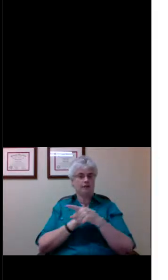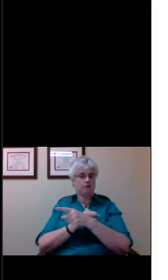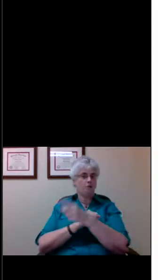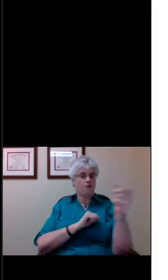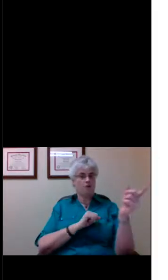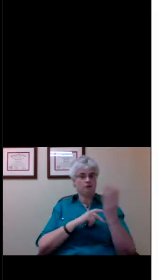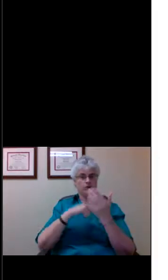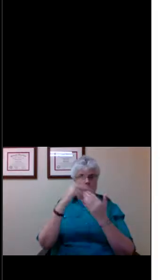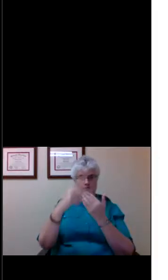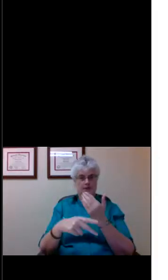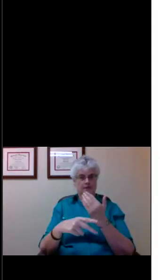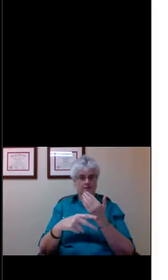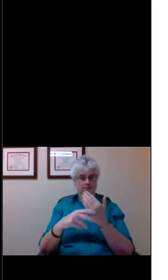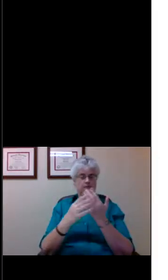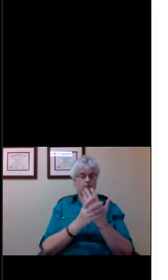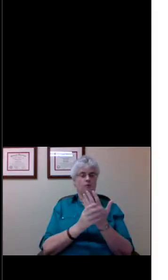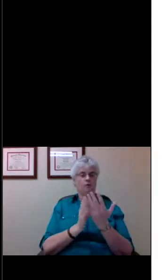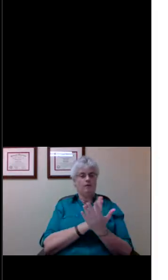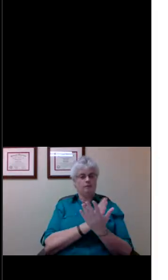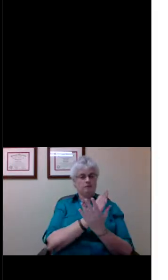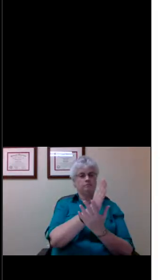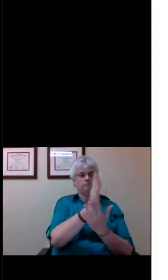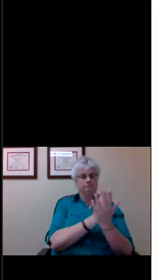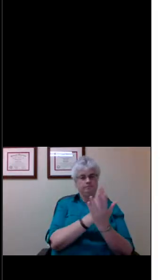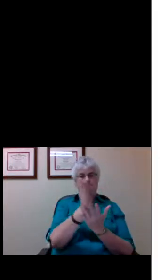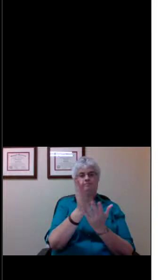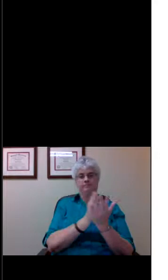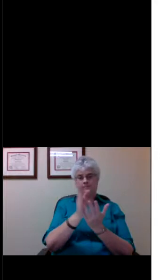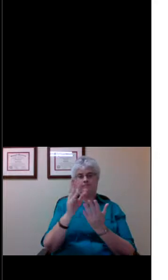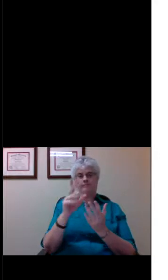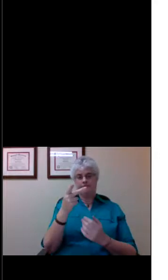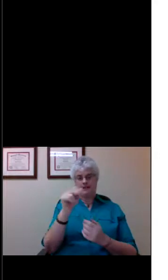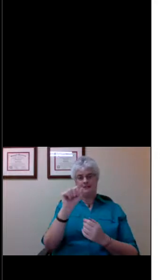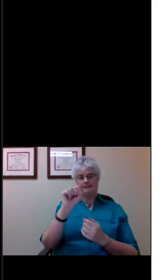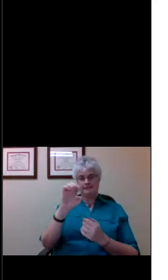then provide training to those programs. So we went through these different